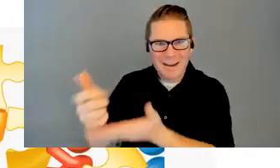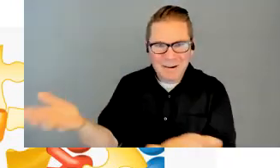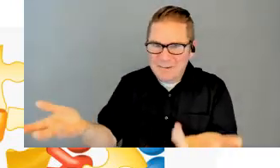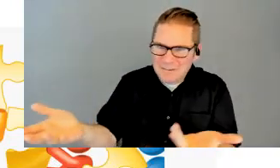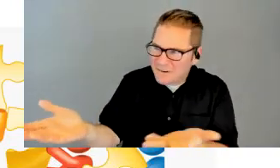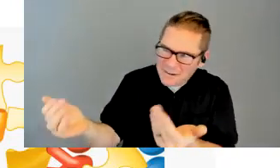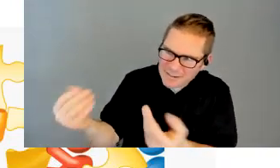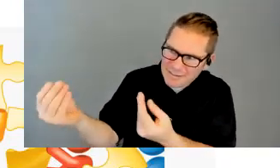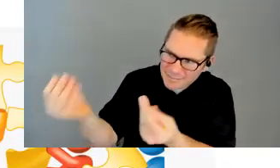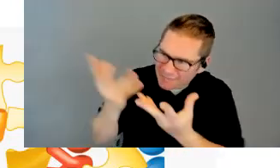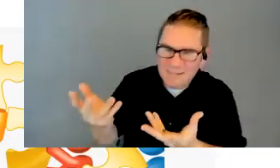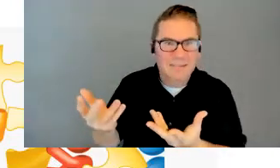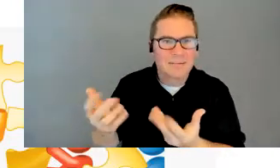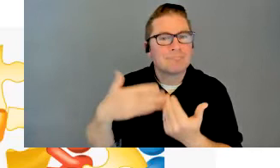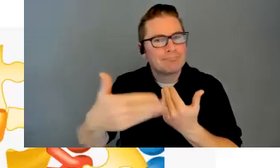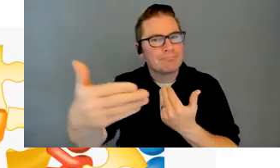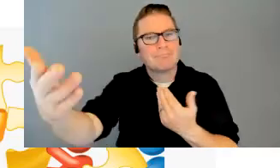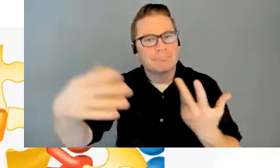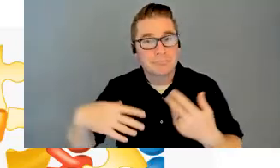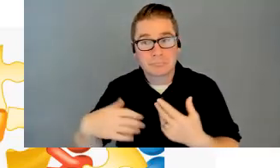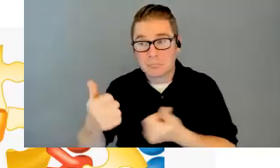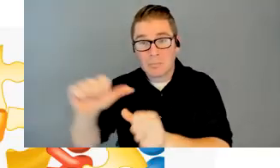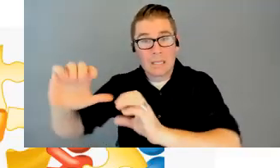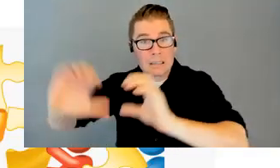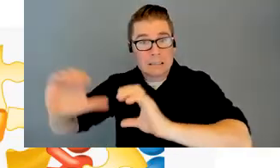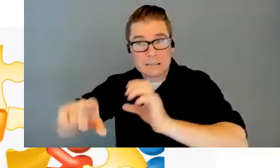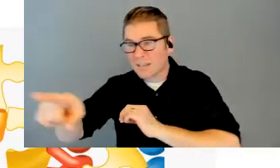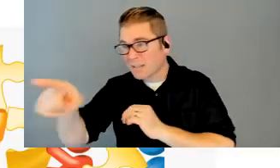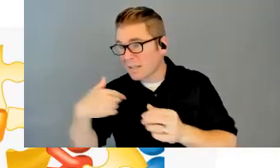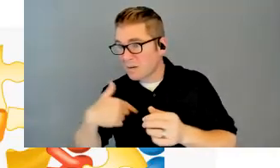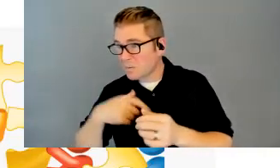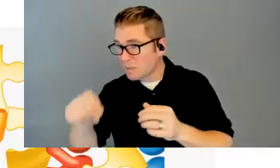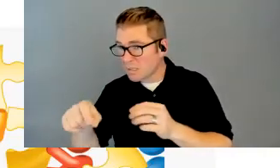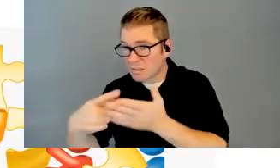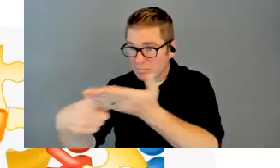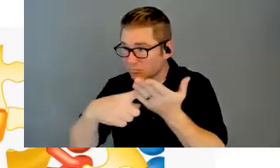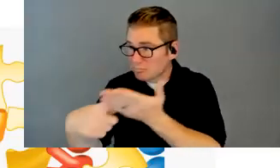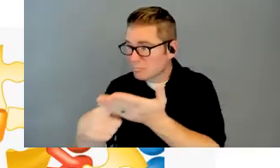So a couple anything in the chat that we need to know about, I see things popping up here.